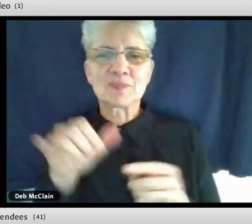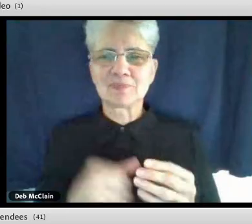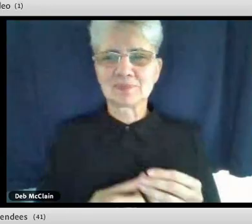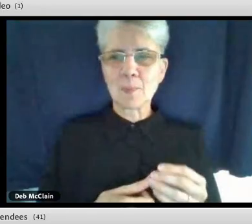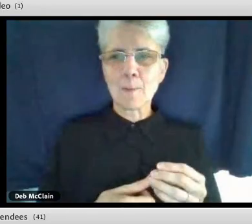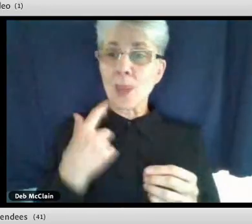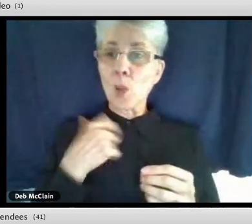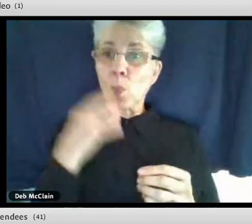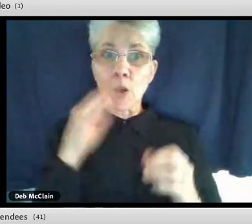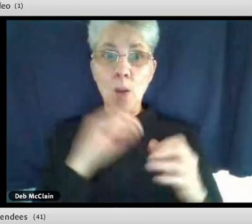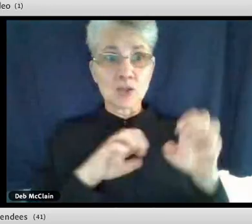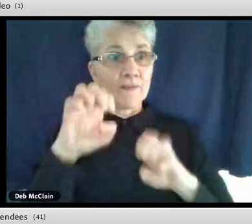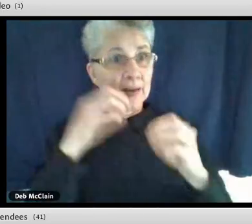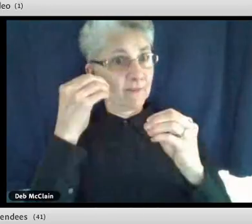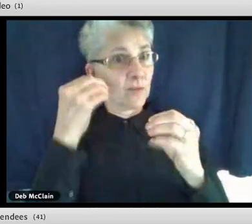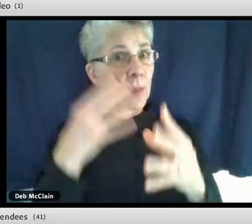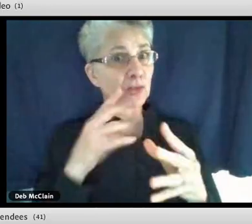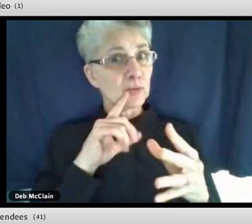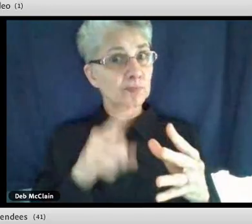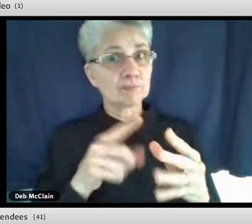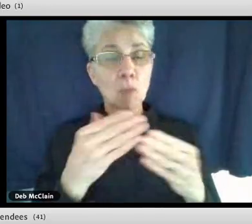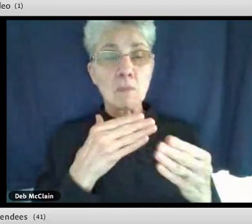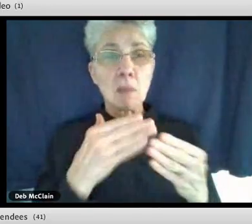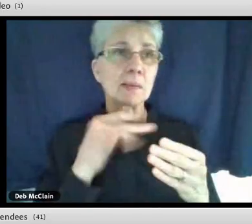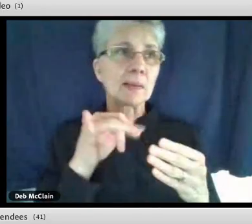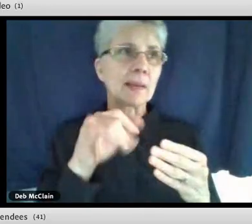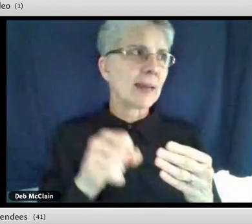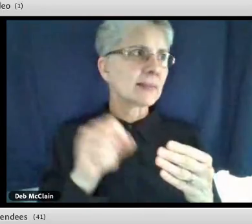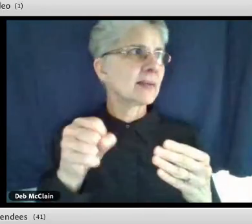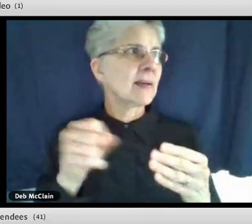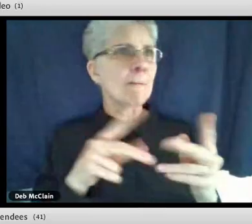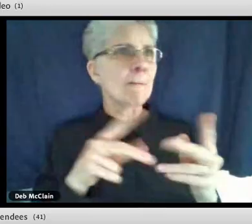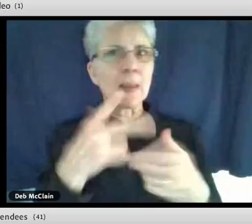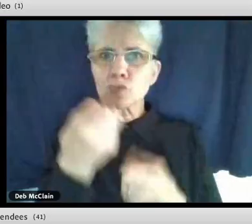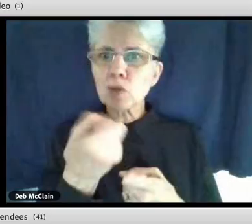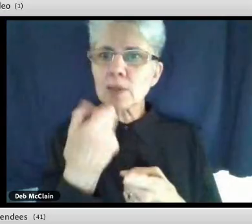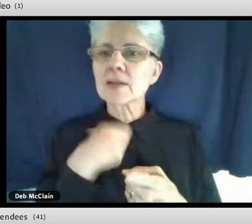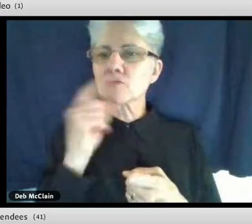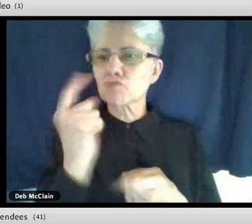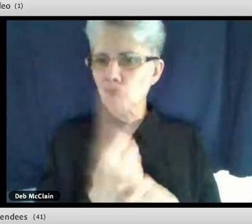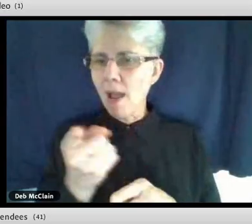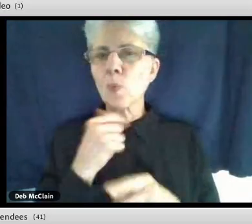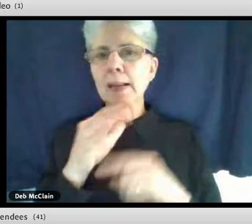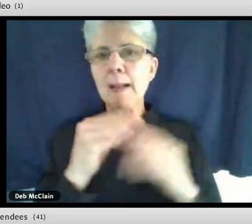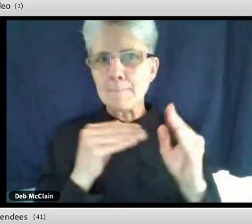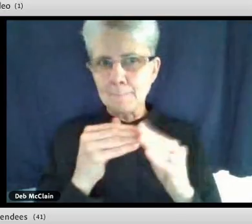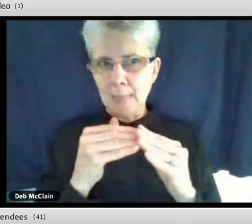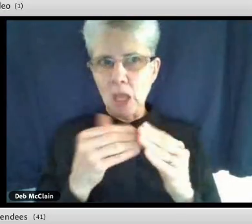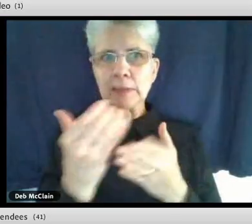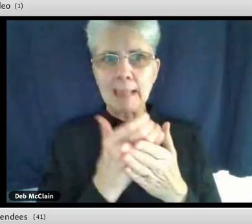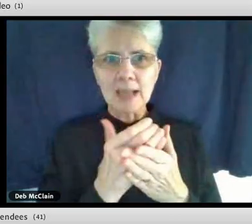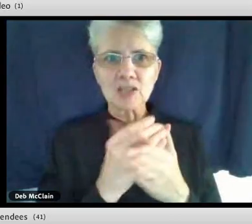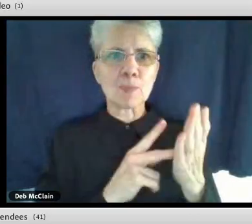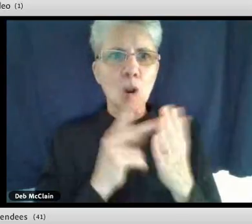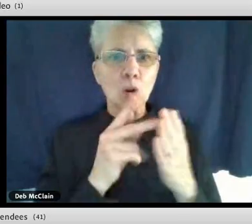but I just wanted to hear from you guys too. We know how to evaluate information whether it's about... Yes. People trust us.